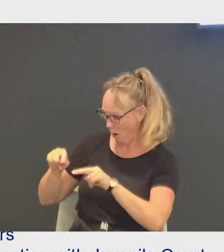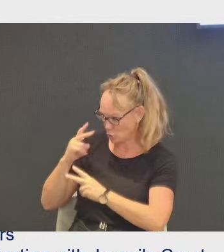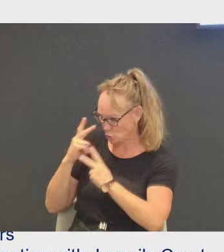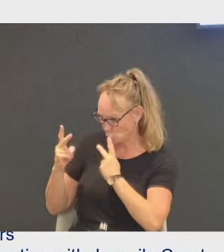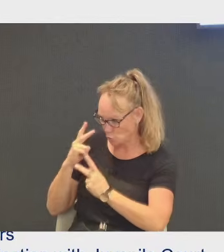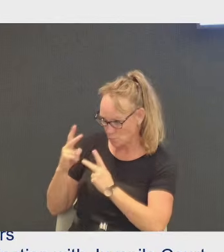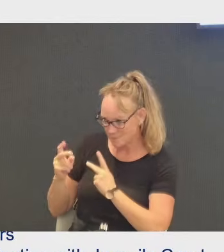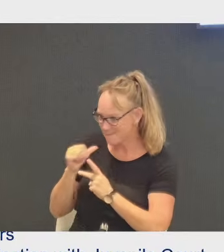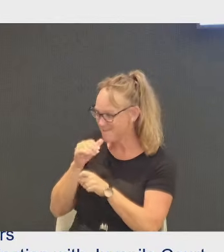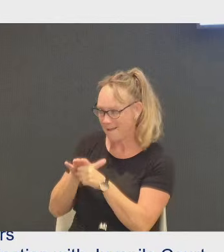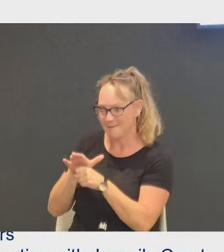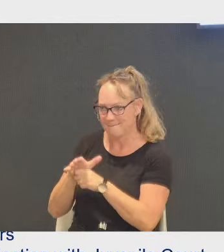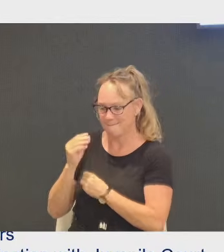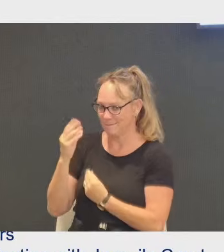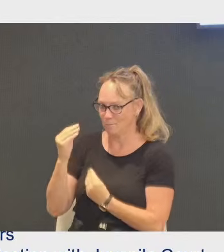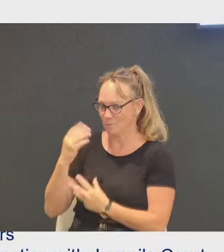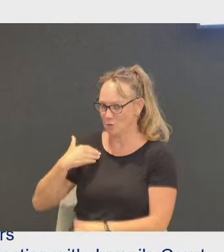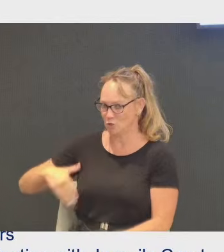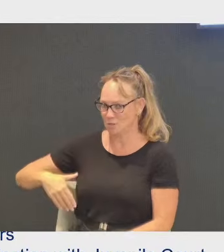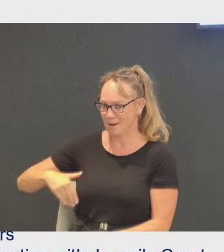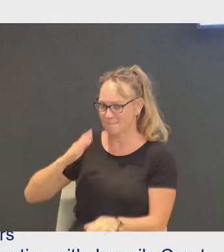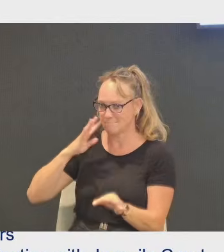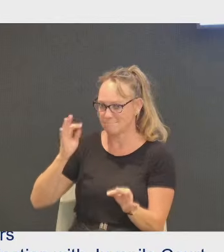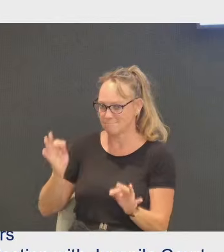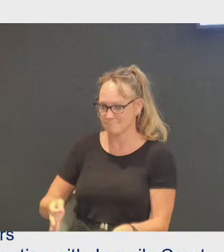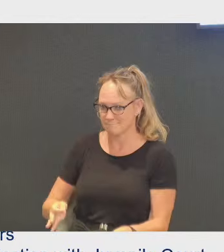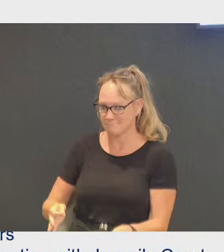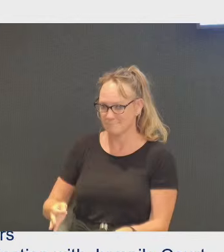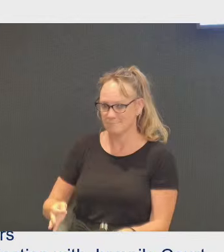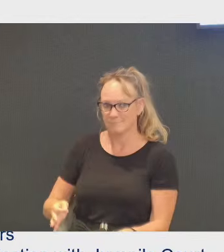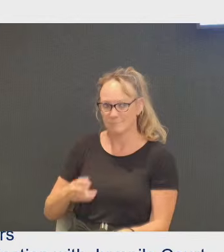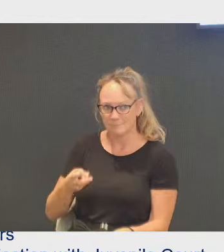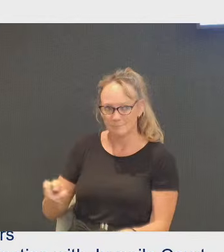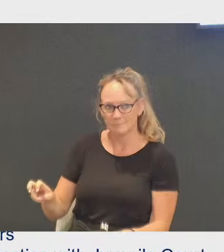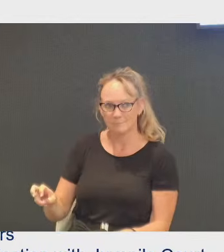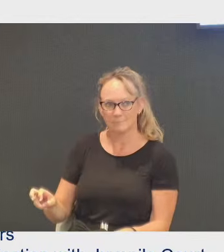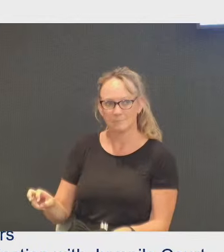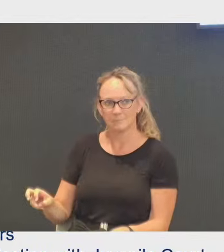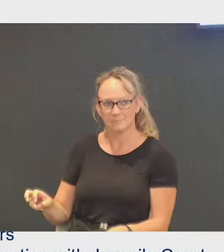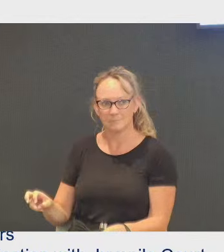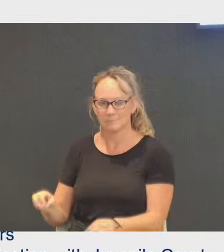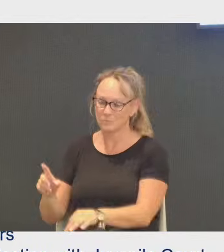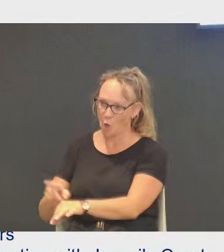enough detail to be able to to be able to look at the long-term implications of it,